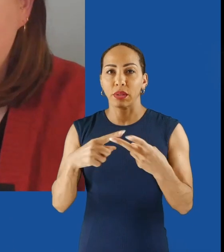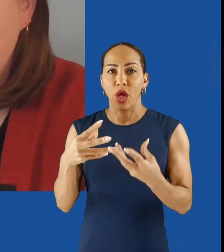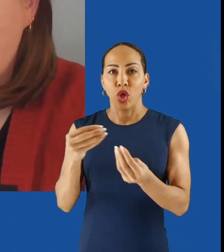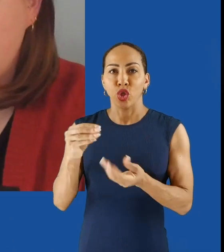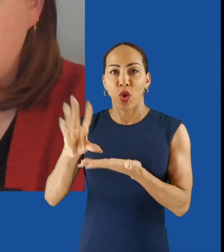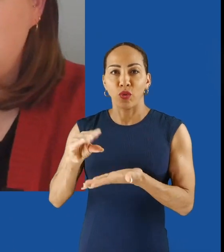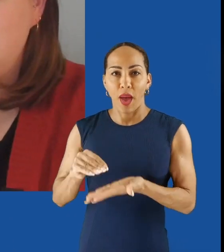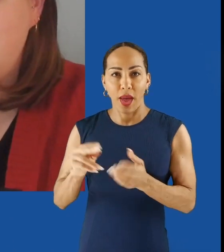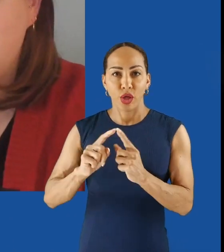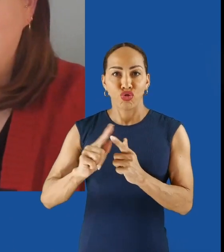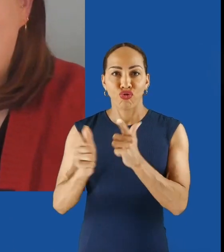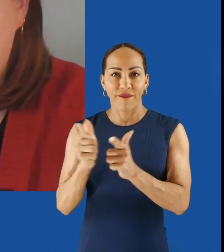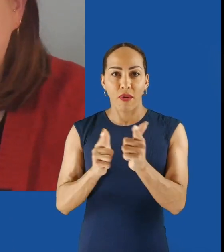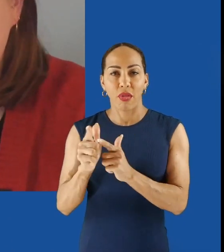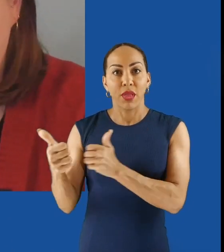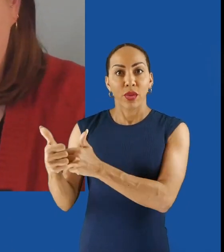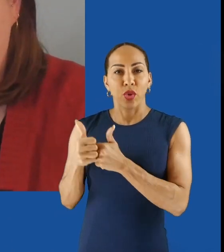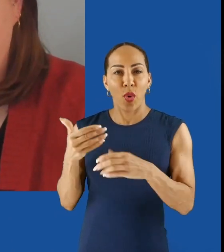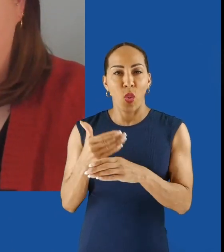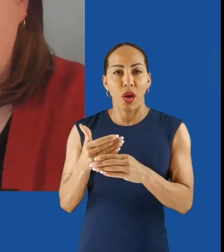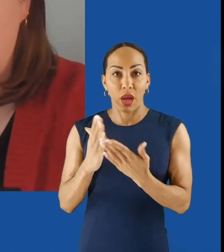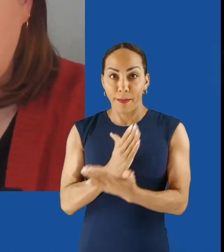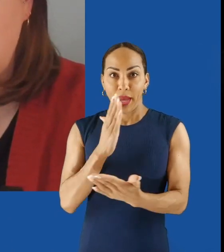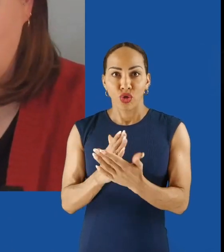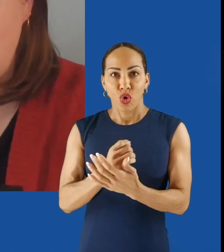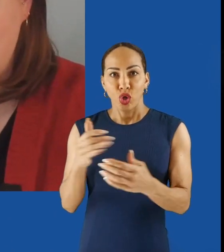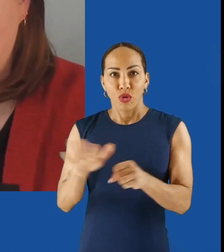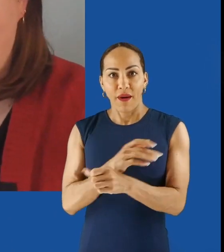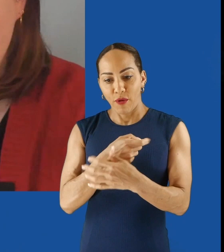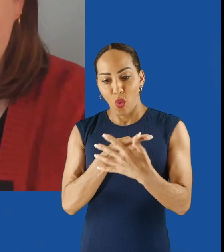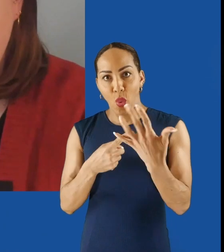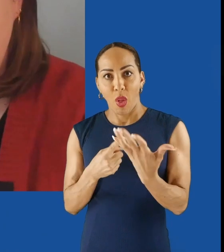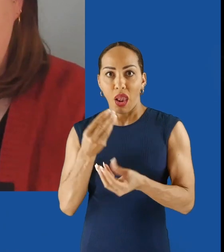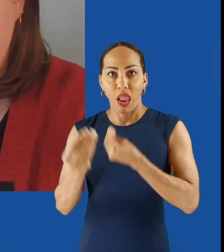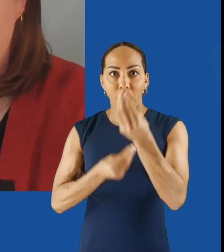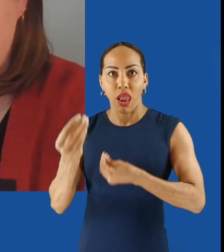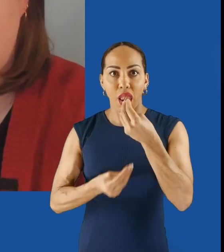software, travel and support workers, so make sure you talk about all of these in your assessment.